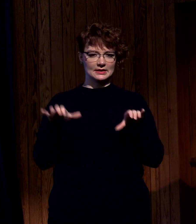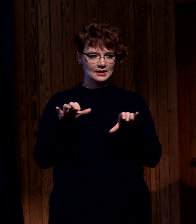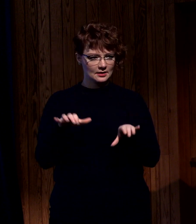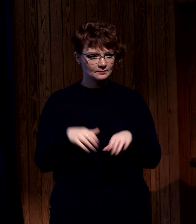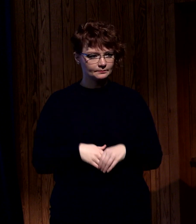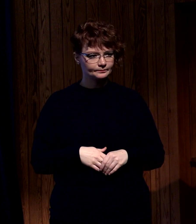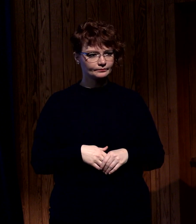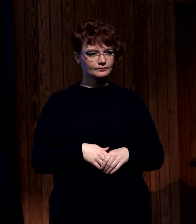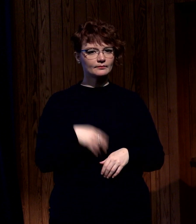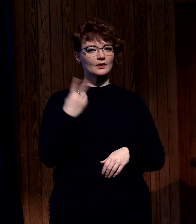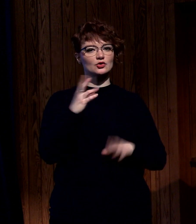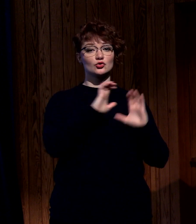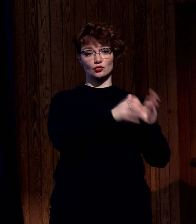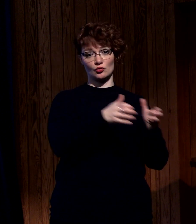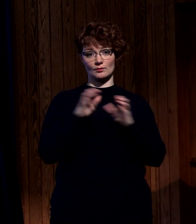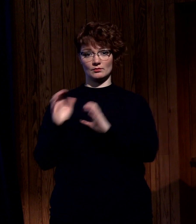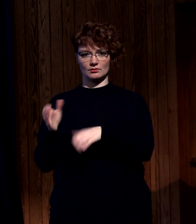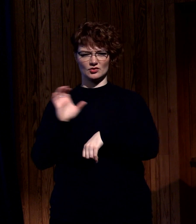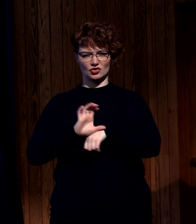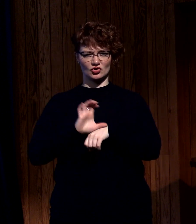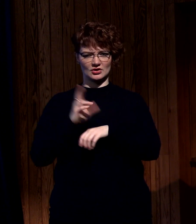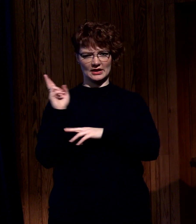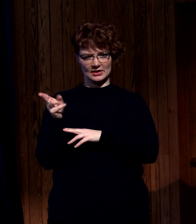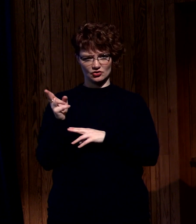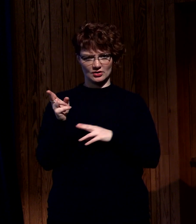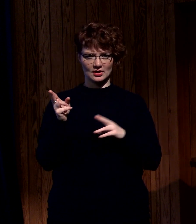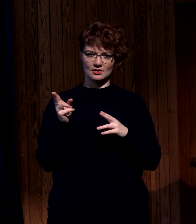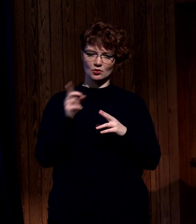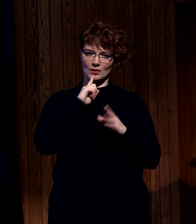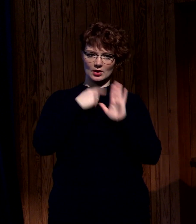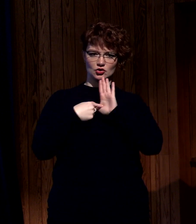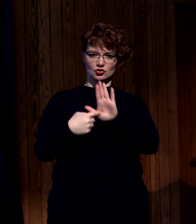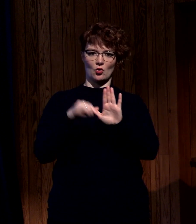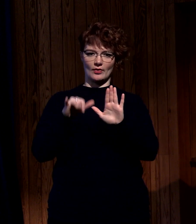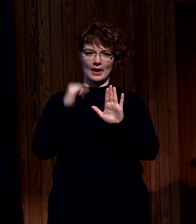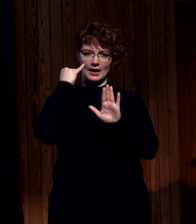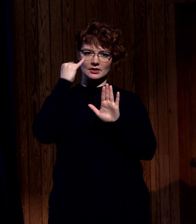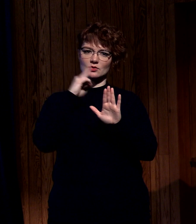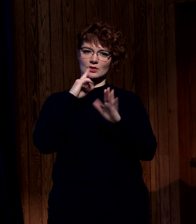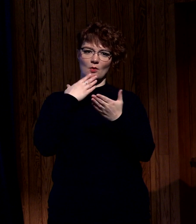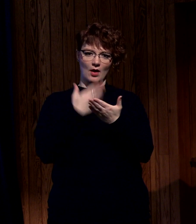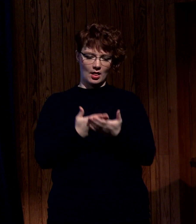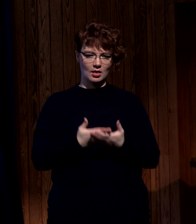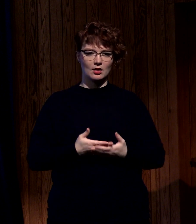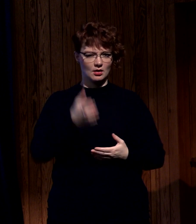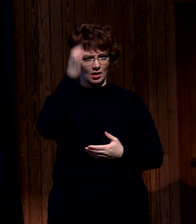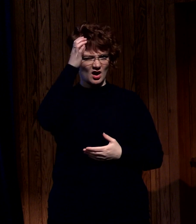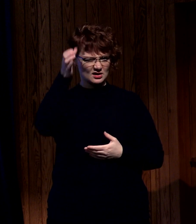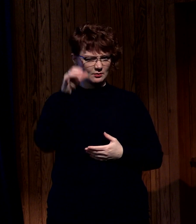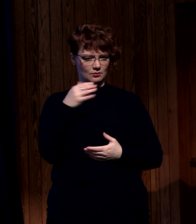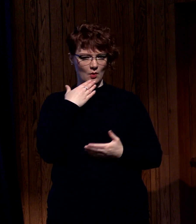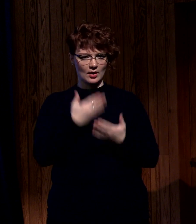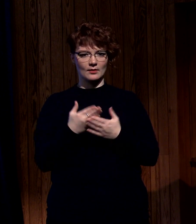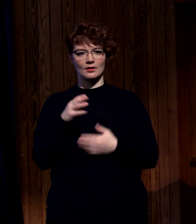there are two groups in church history that actually pioneered this idea well for us, and they're known as the Desert